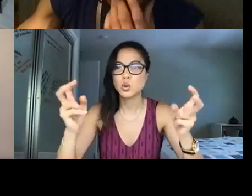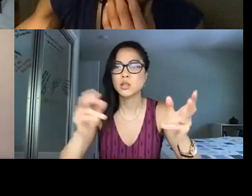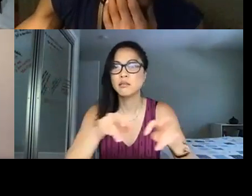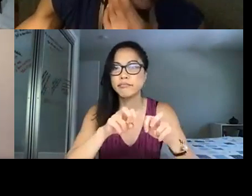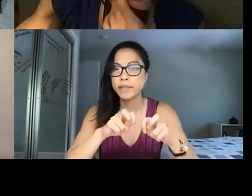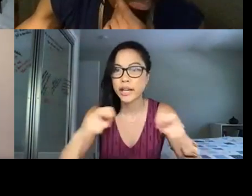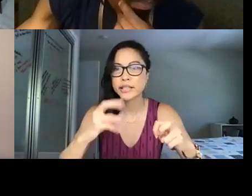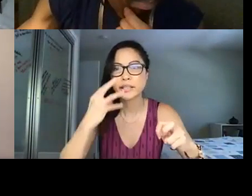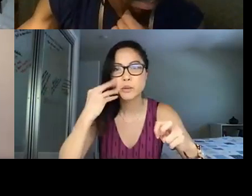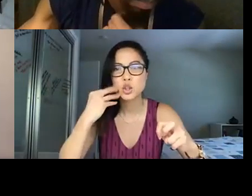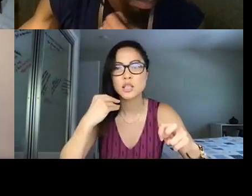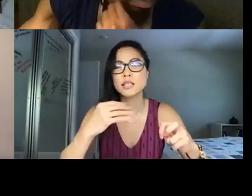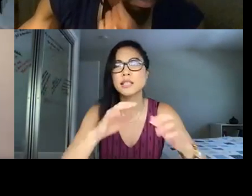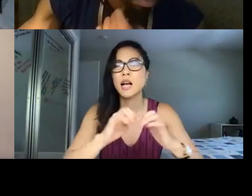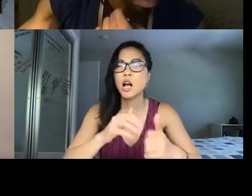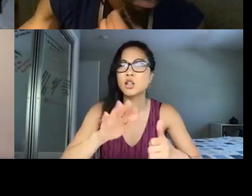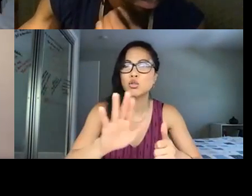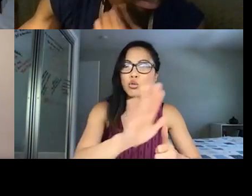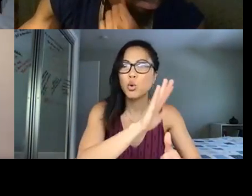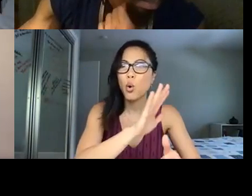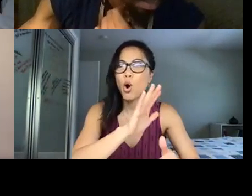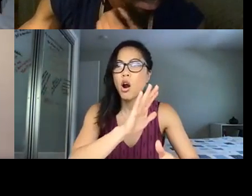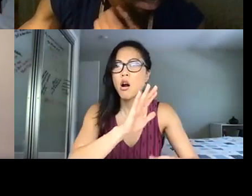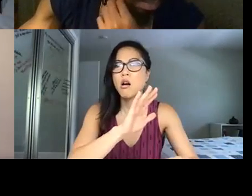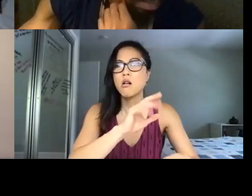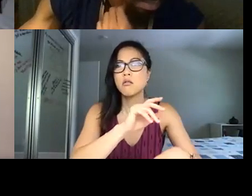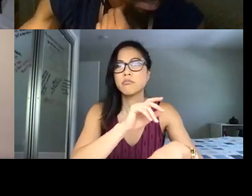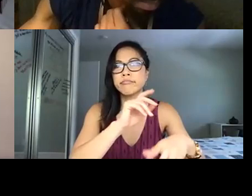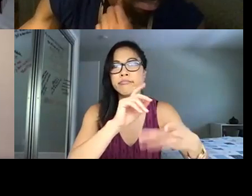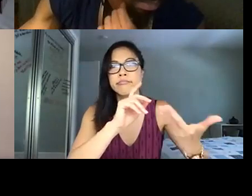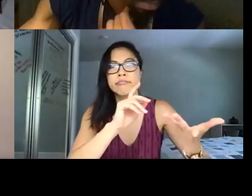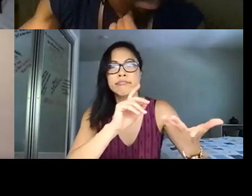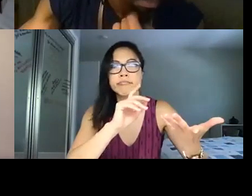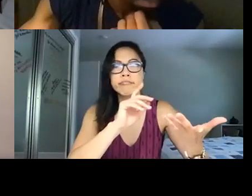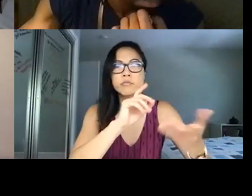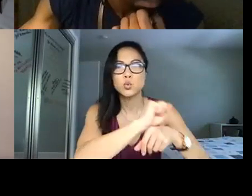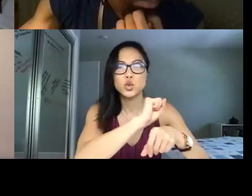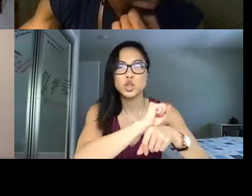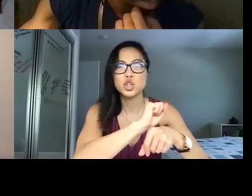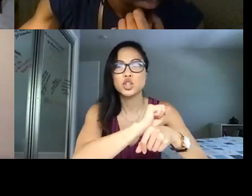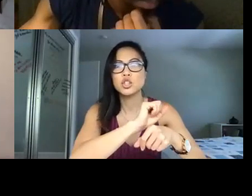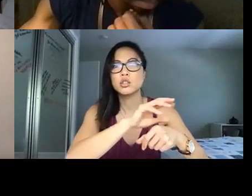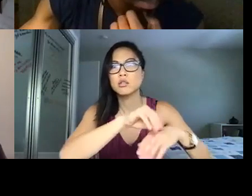institutions helped your organizing potential? Has it created barriers? I bring this up because I've seen protests here in New York, machine